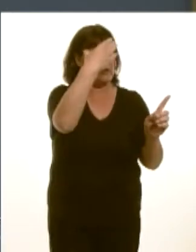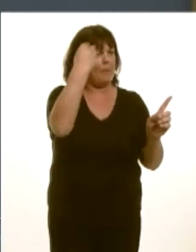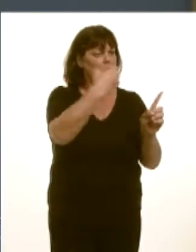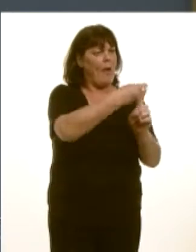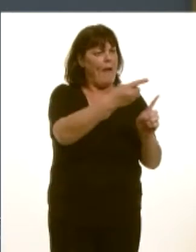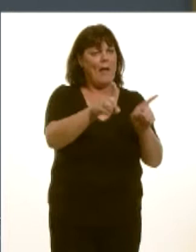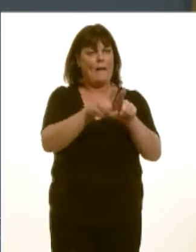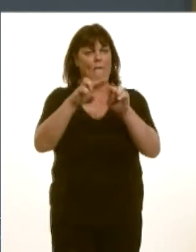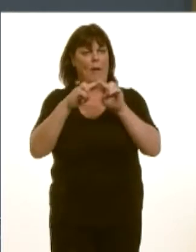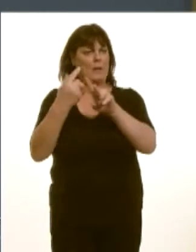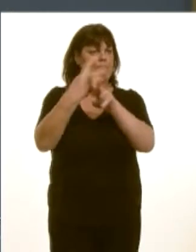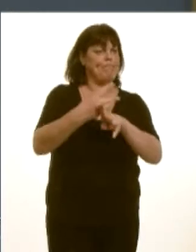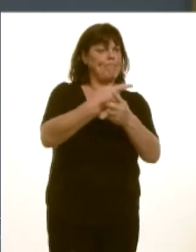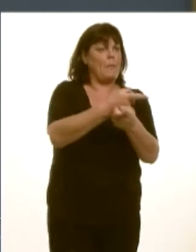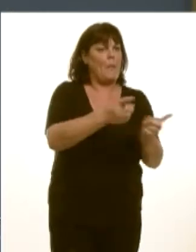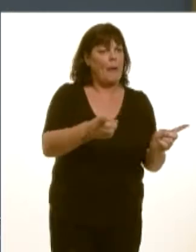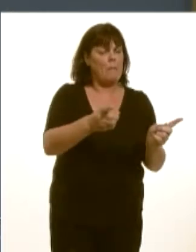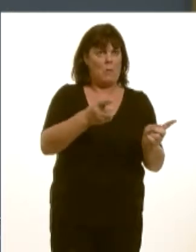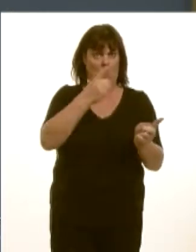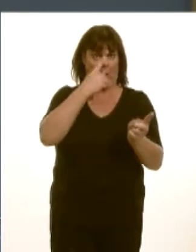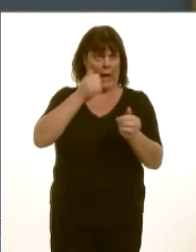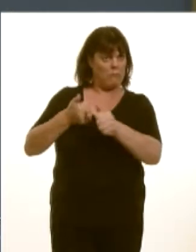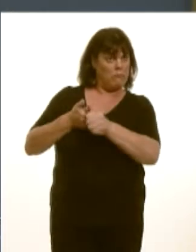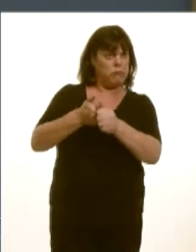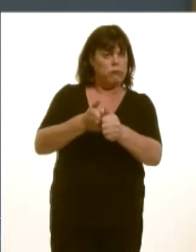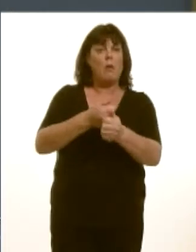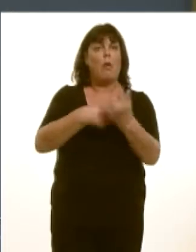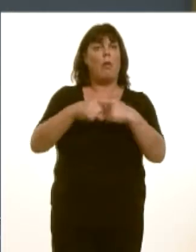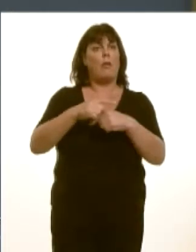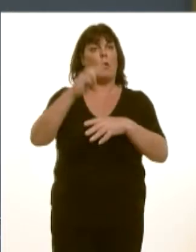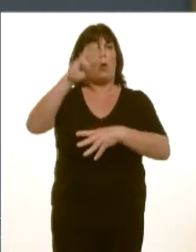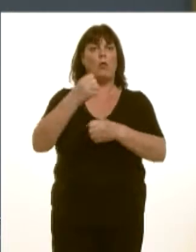that the Welsh Government is willing to listen and act upon the recommendations that have been launched in the report today?